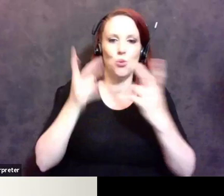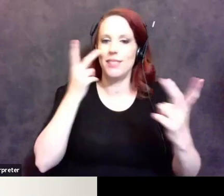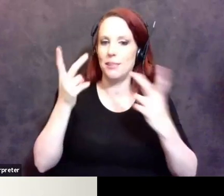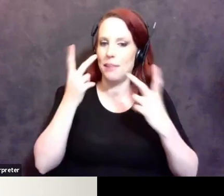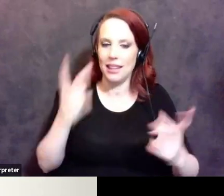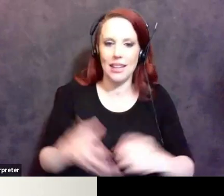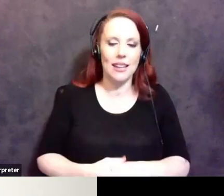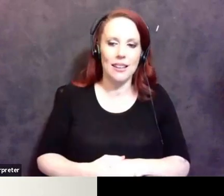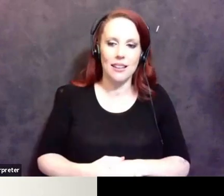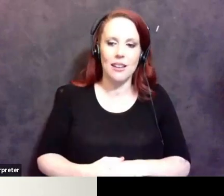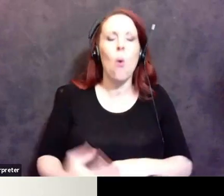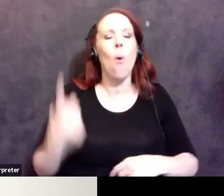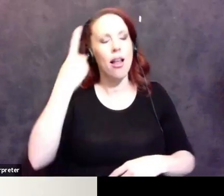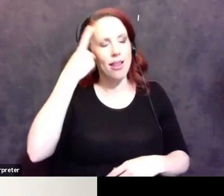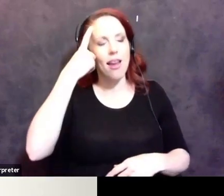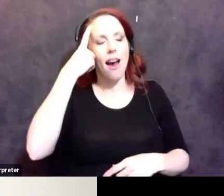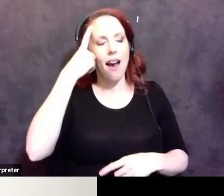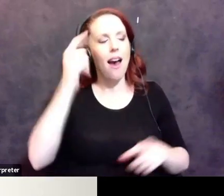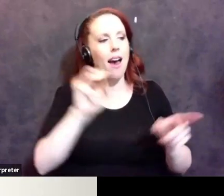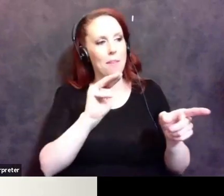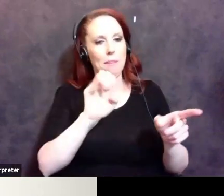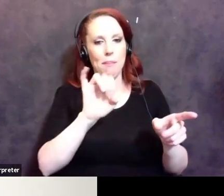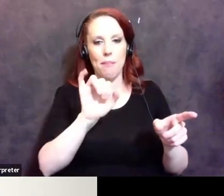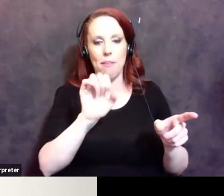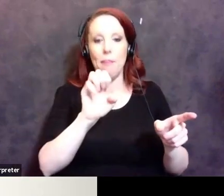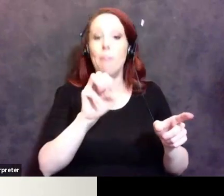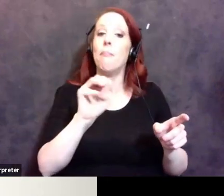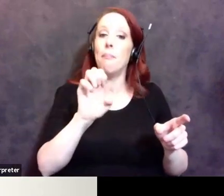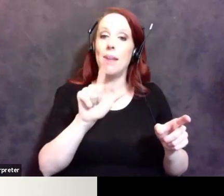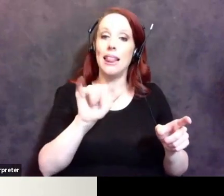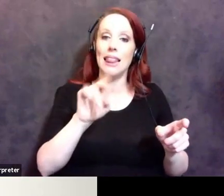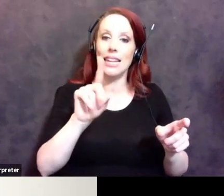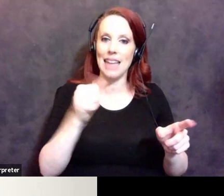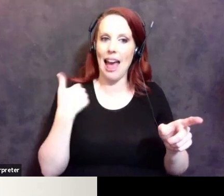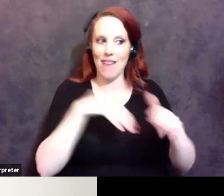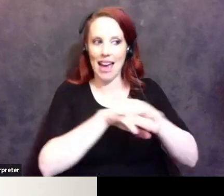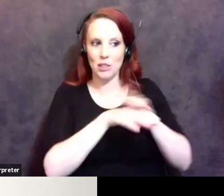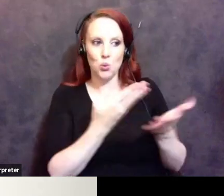Melinda, is like you have access to spaces that I don't have. By you hosting this, and